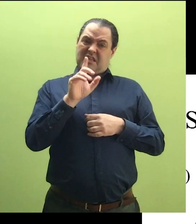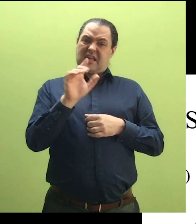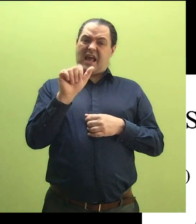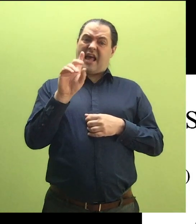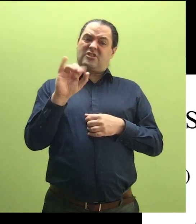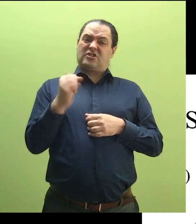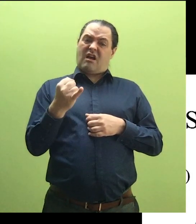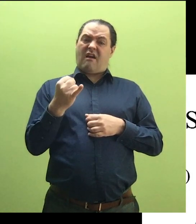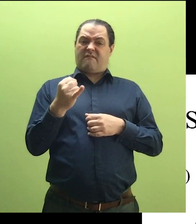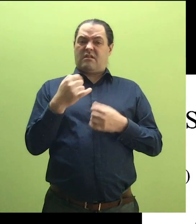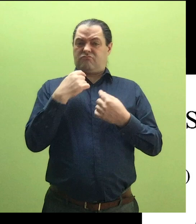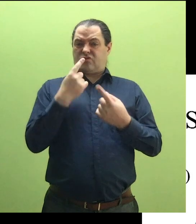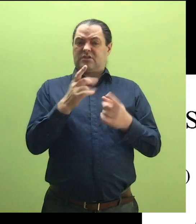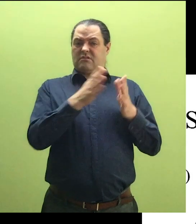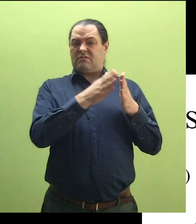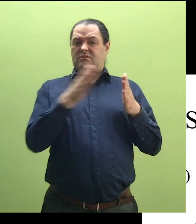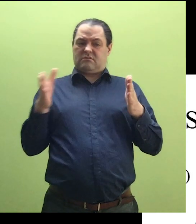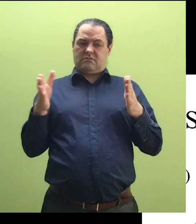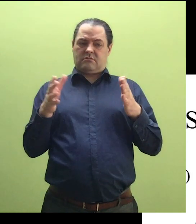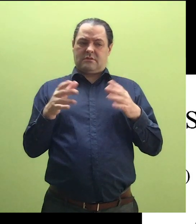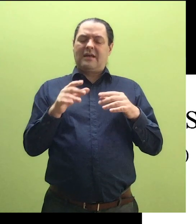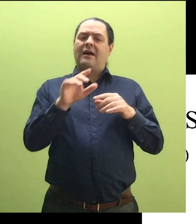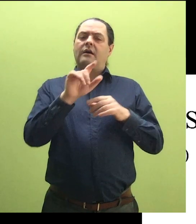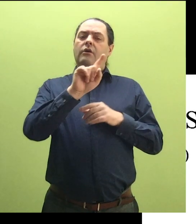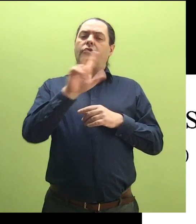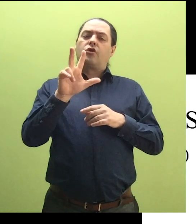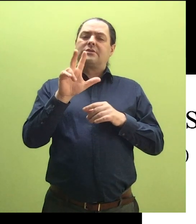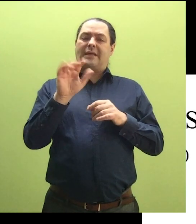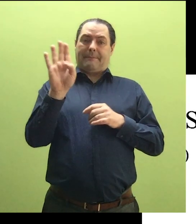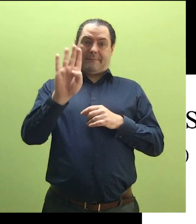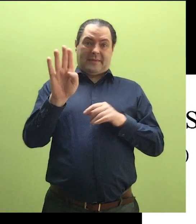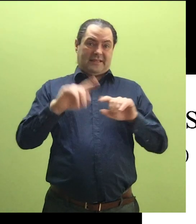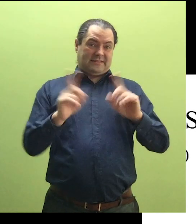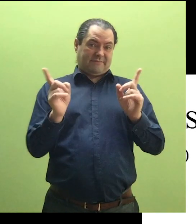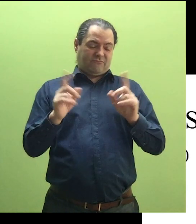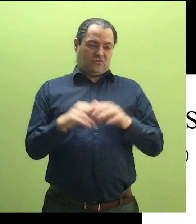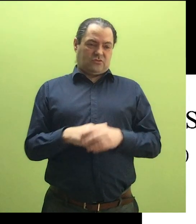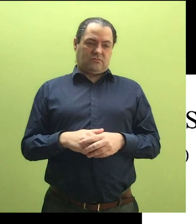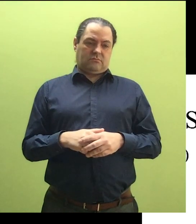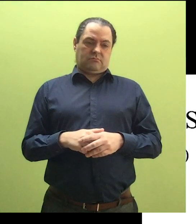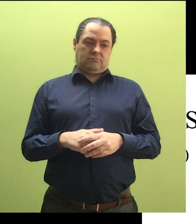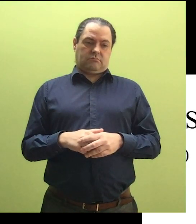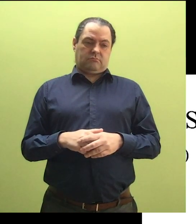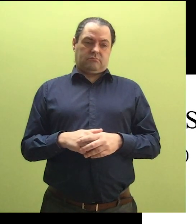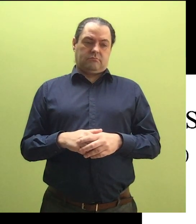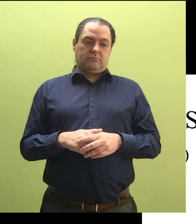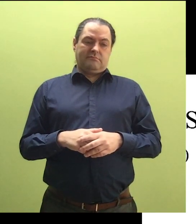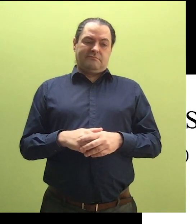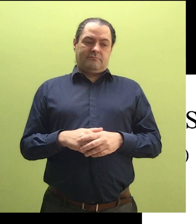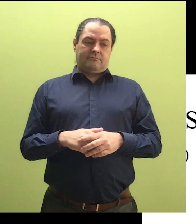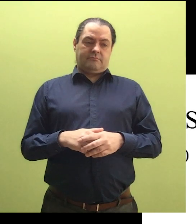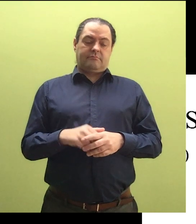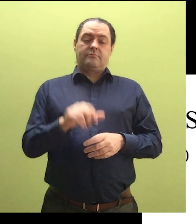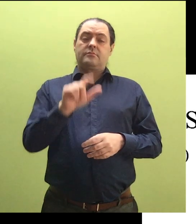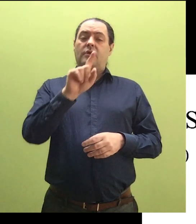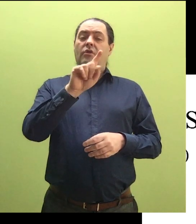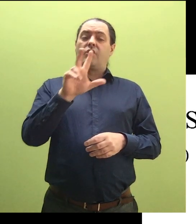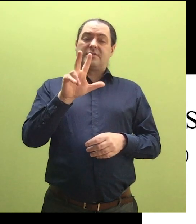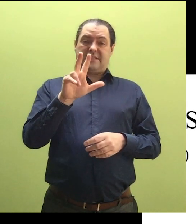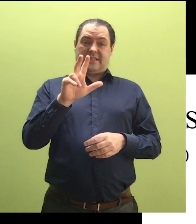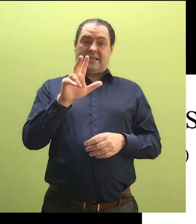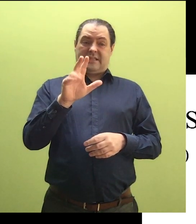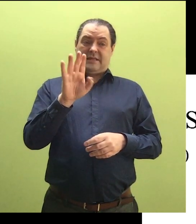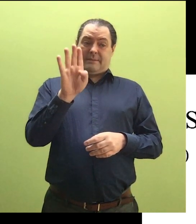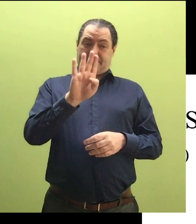adjectival item, as opposed to 13b. In 13b, the item that marks